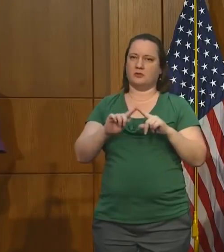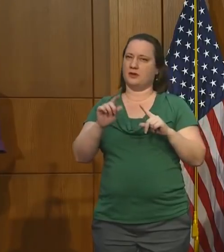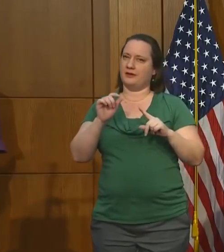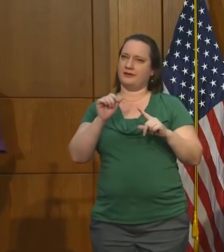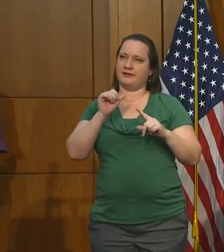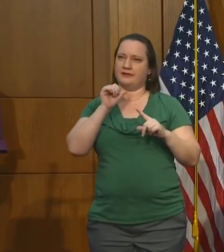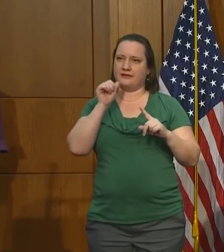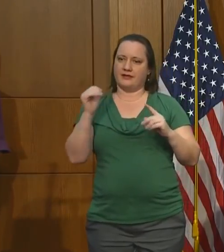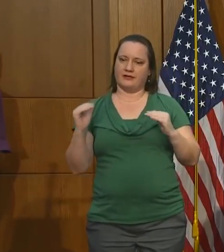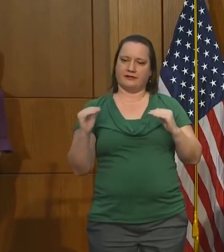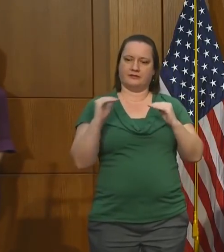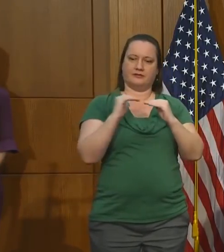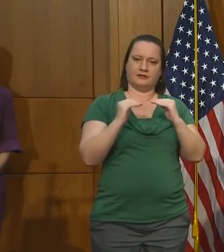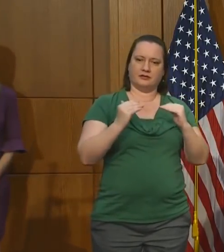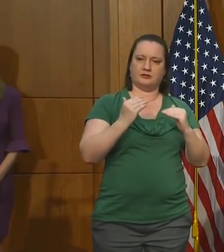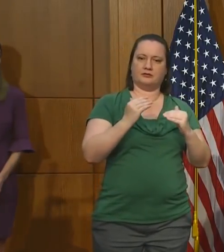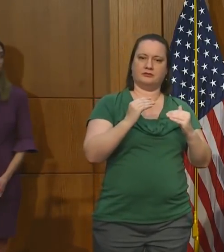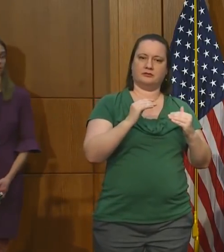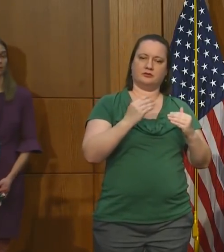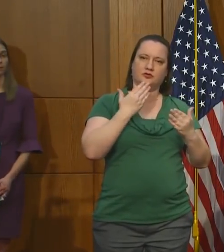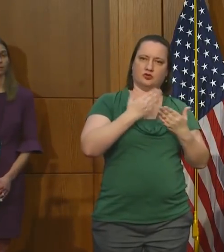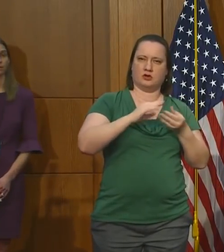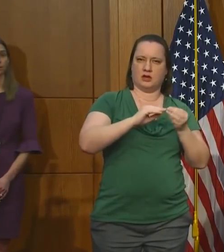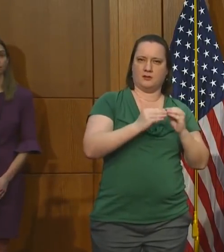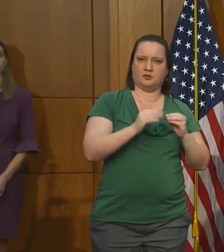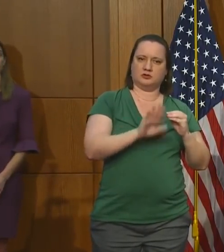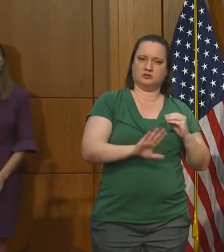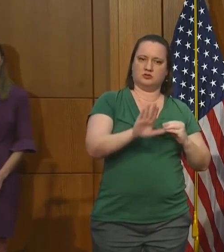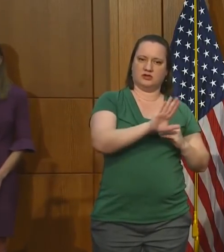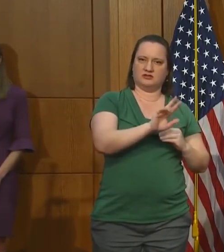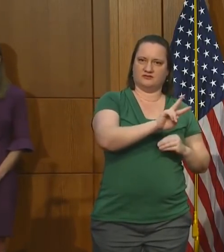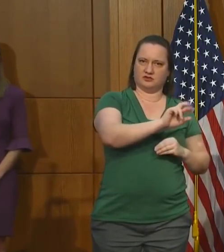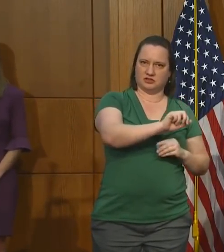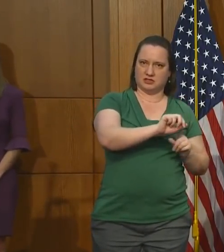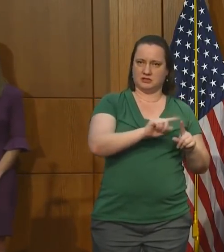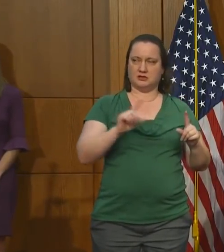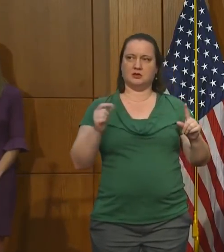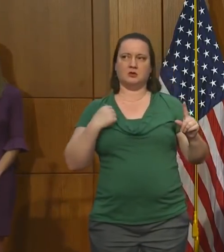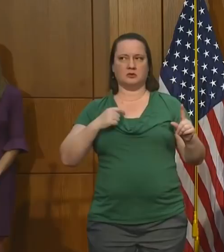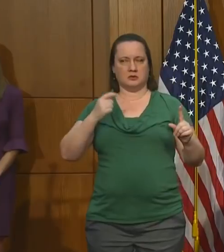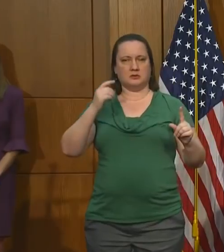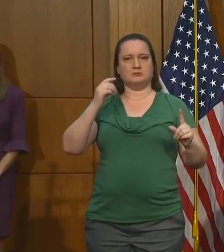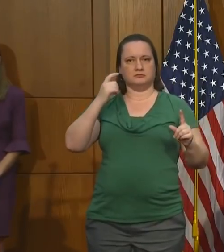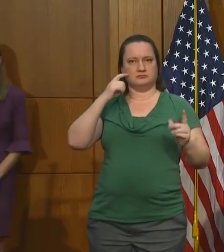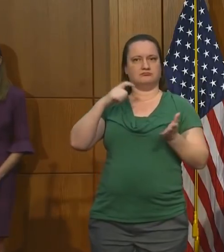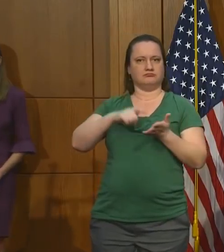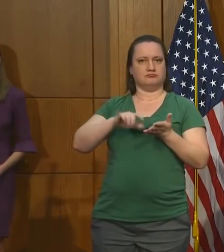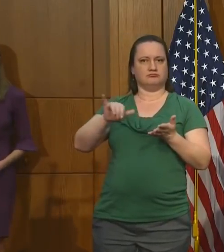VIRGINIA AS A REGION. WHILE THEY ARE LOOKING GOOD WITH THOSE METRICS THEY ARE NOT LOOKING AS GOOD AT THIS POINT